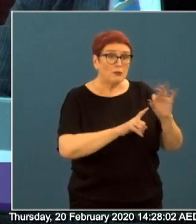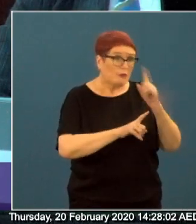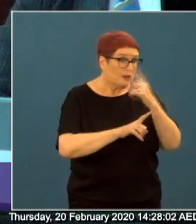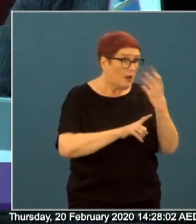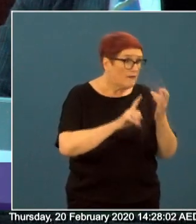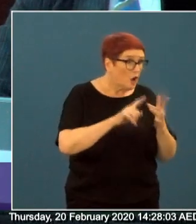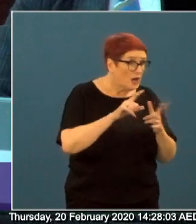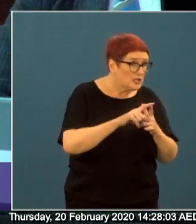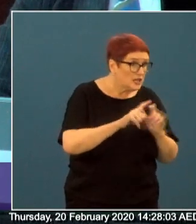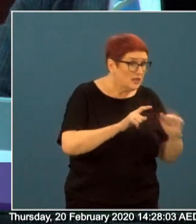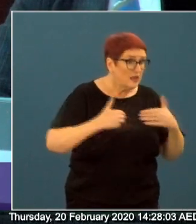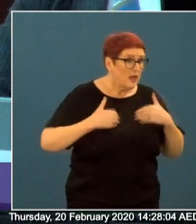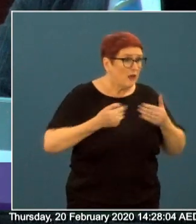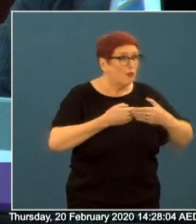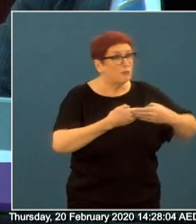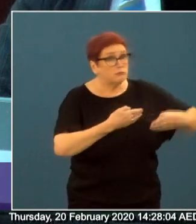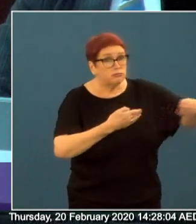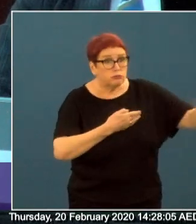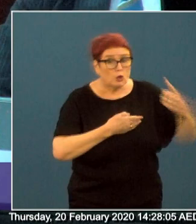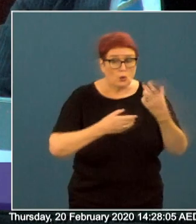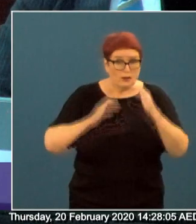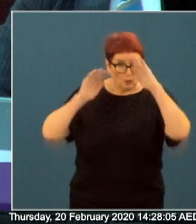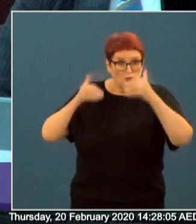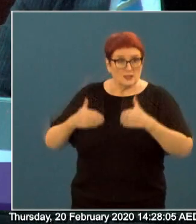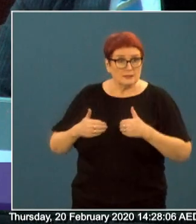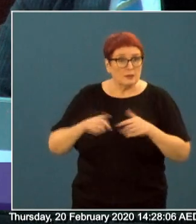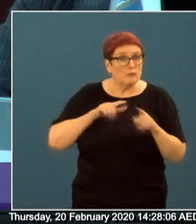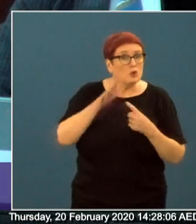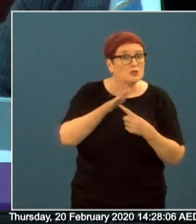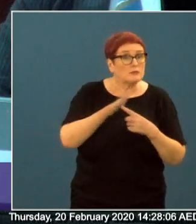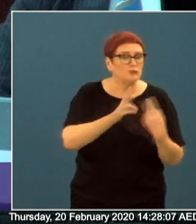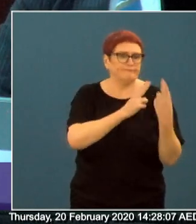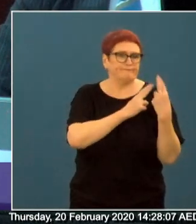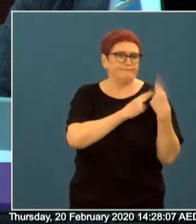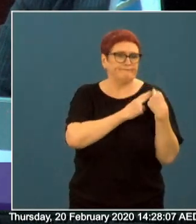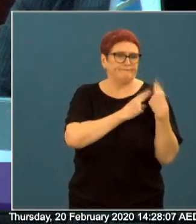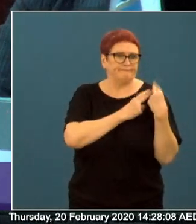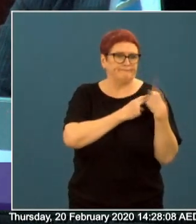and people on the autism spectrum is accountability by services and government.